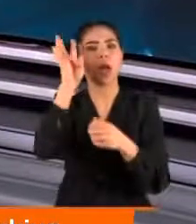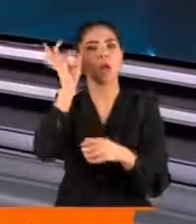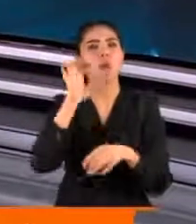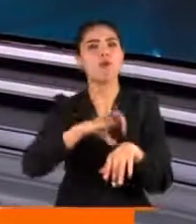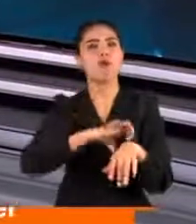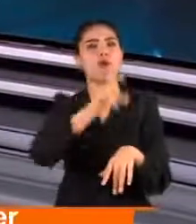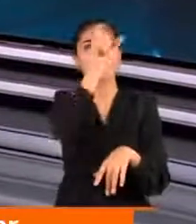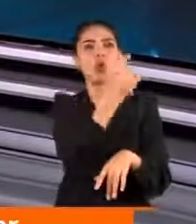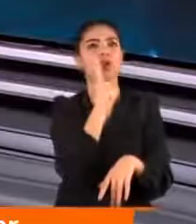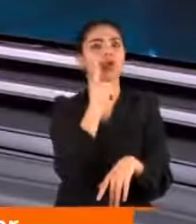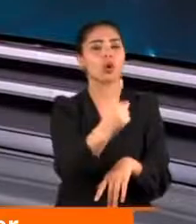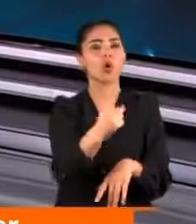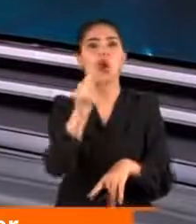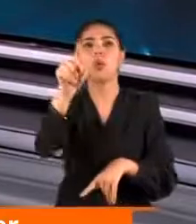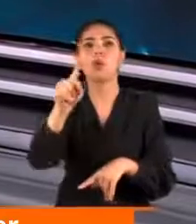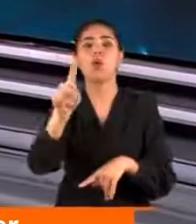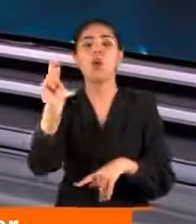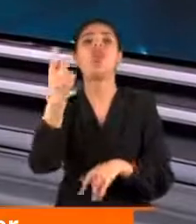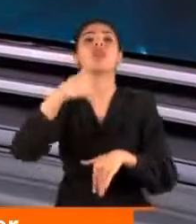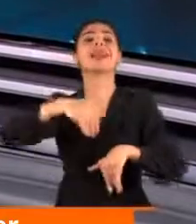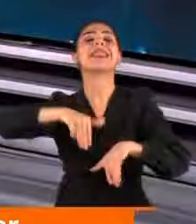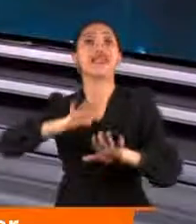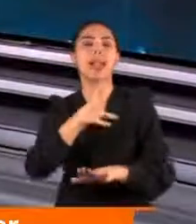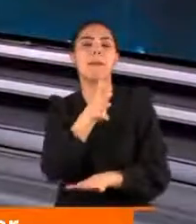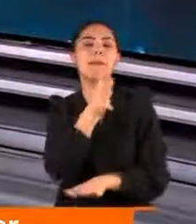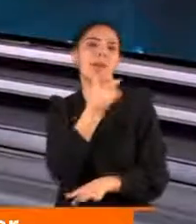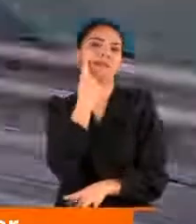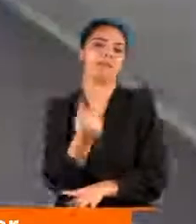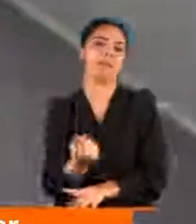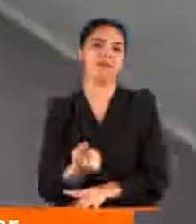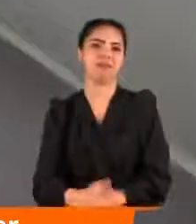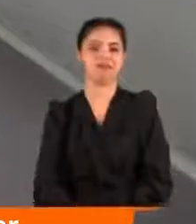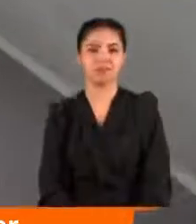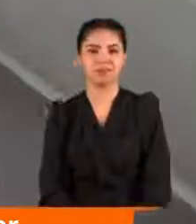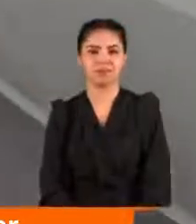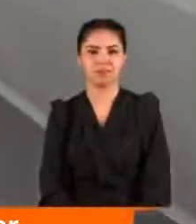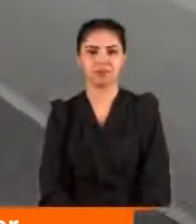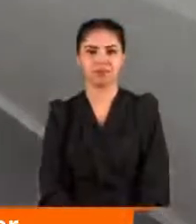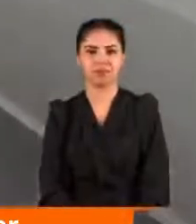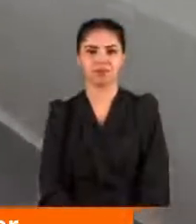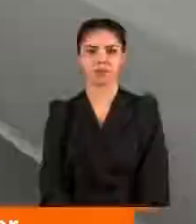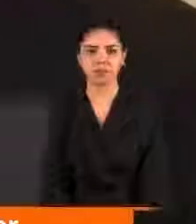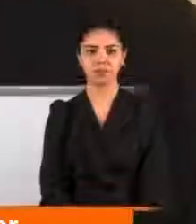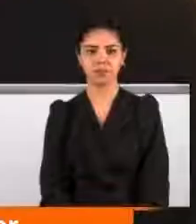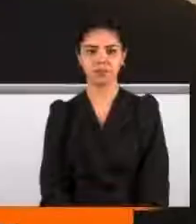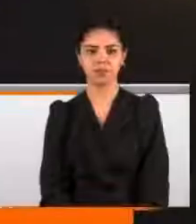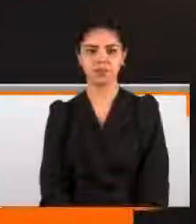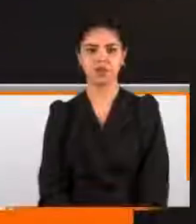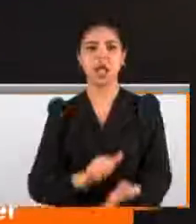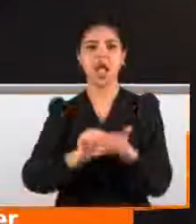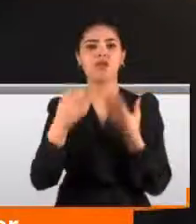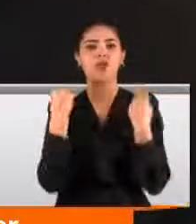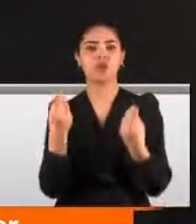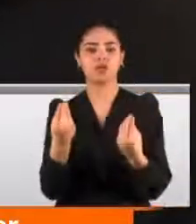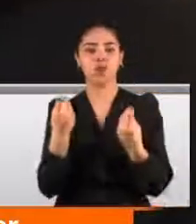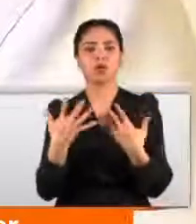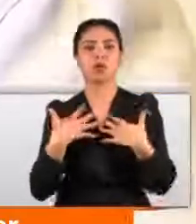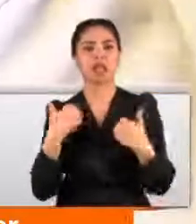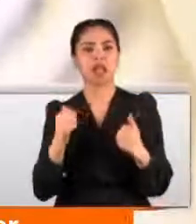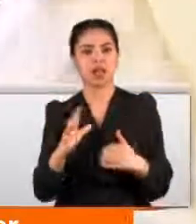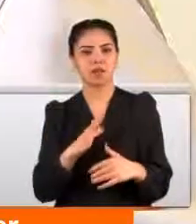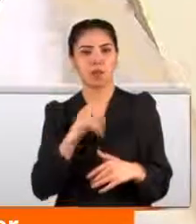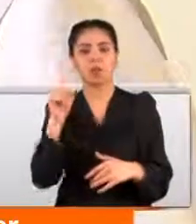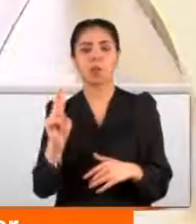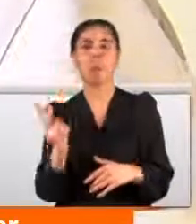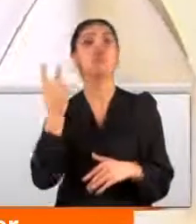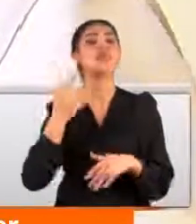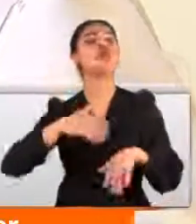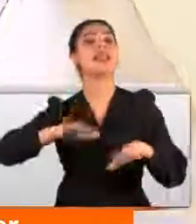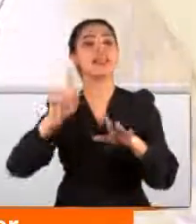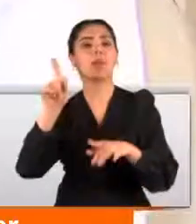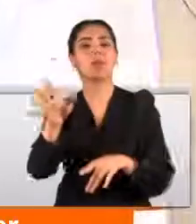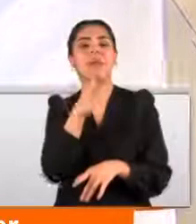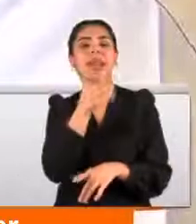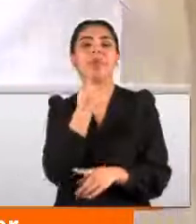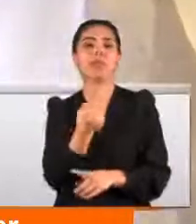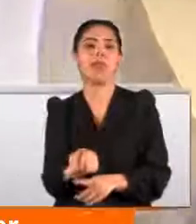this is not a miracle but science. Everything is good, I am very healthy. This is not miracle but science. Not miracle